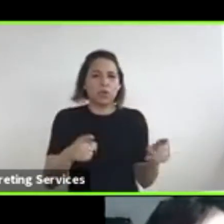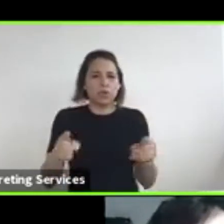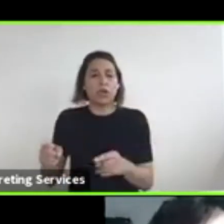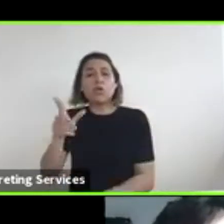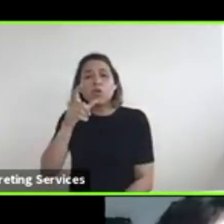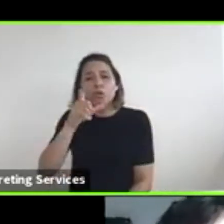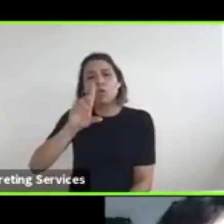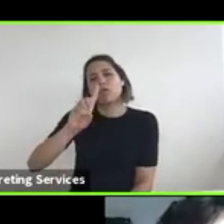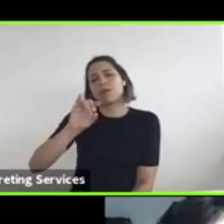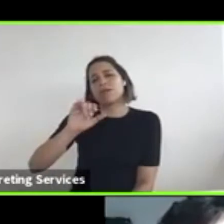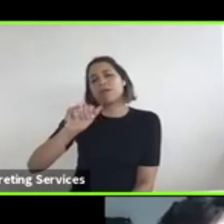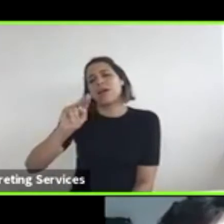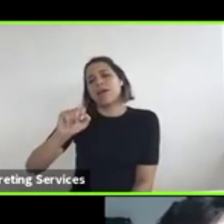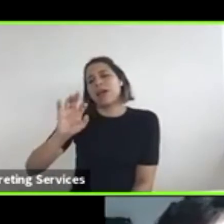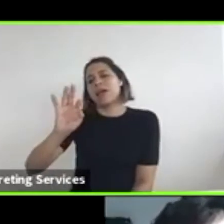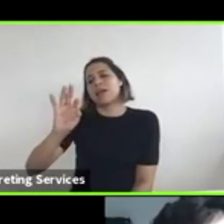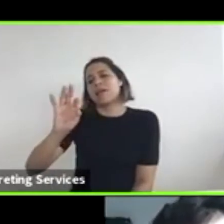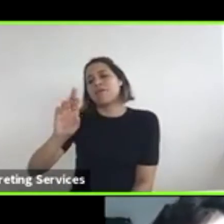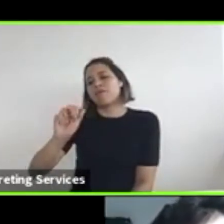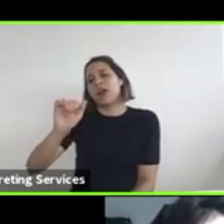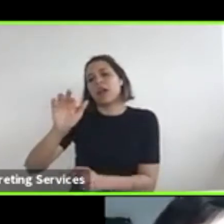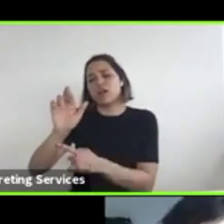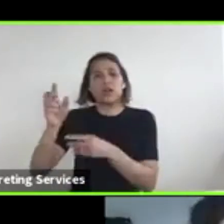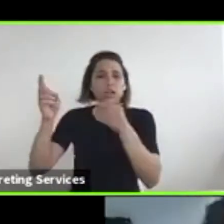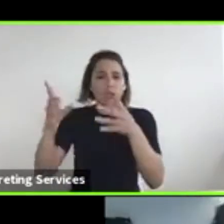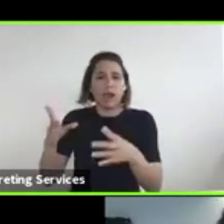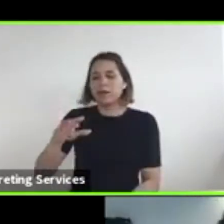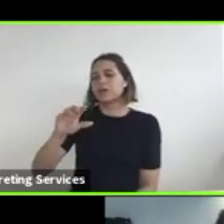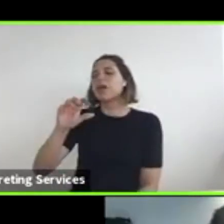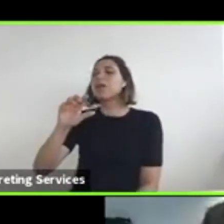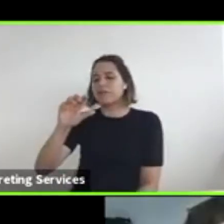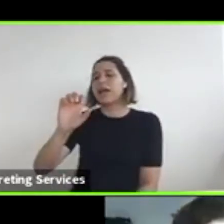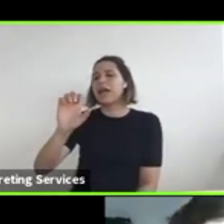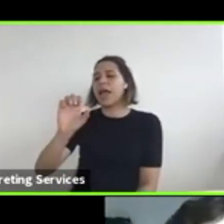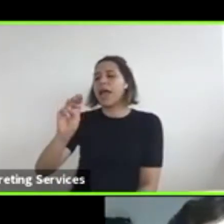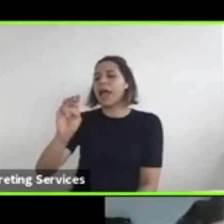DIANE FRAHER, THE DIRECTOR OF AMERINDA, HERE IN NEW YORK CITY. SHE'S A FILM MAKER AND AMERINDA